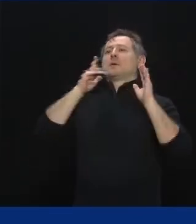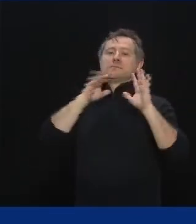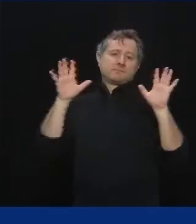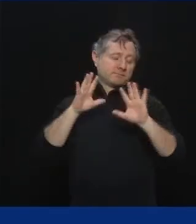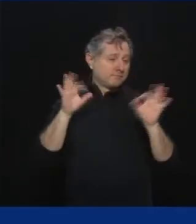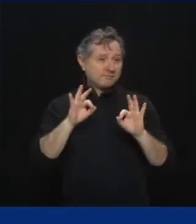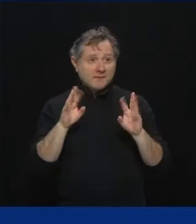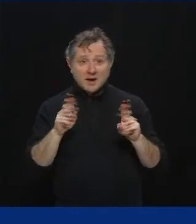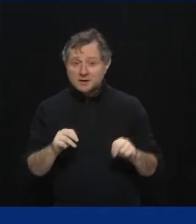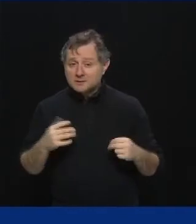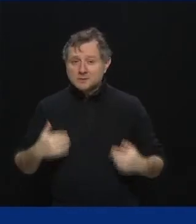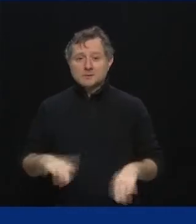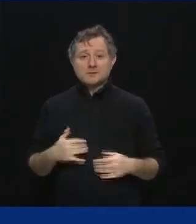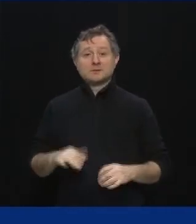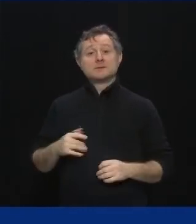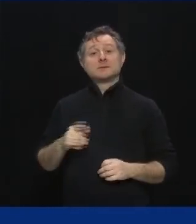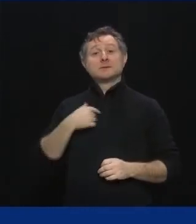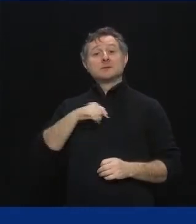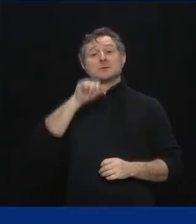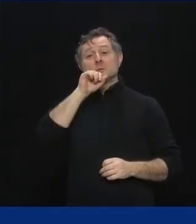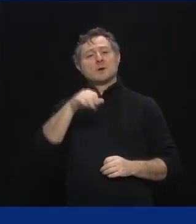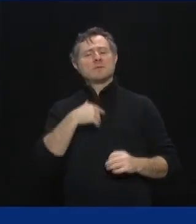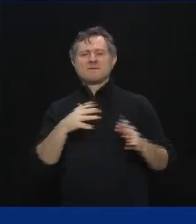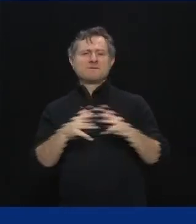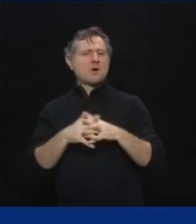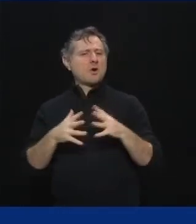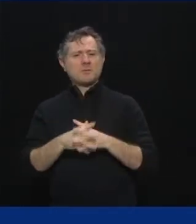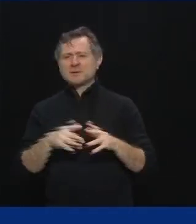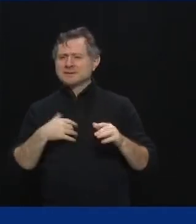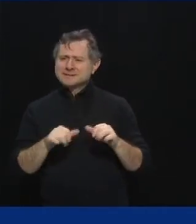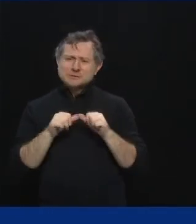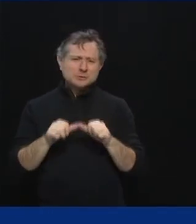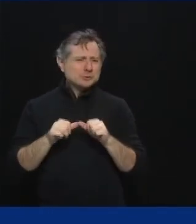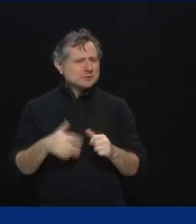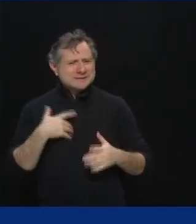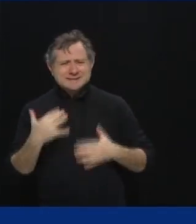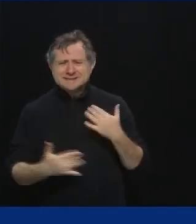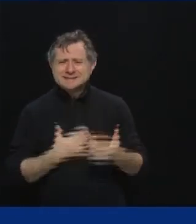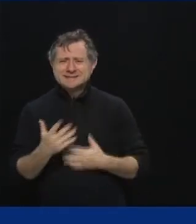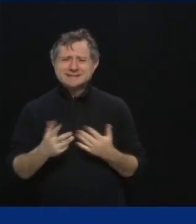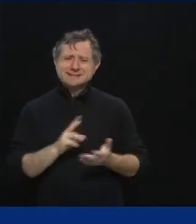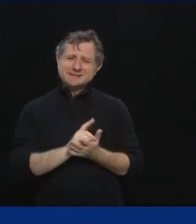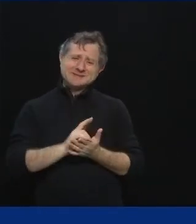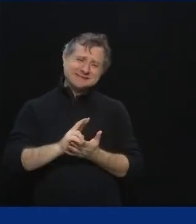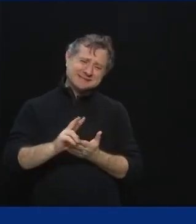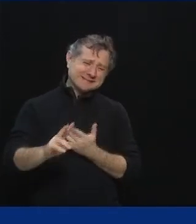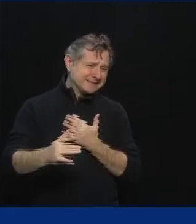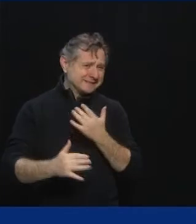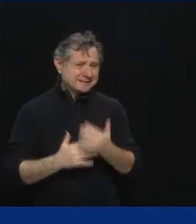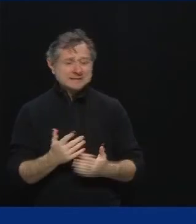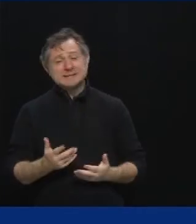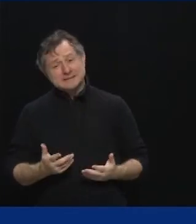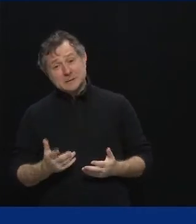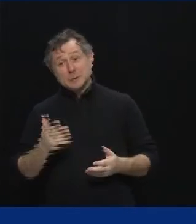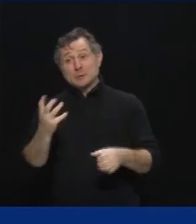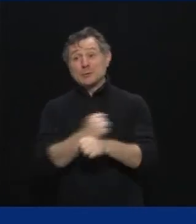YORK. TURNS OUT THE PERSON STANDING NEXT TO ME, HIS MOTHER KNOWS MY MOM.